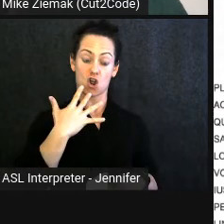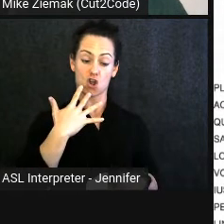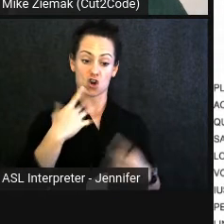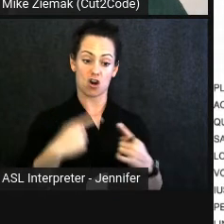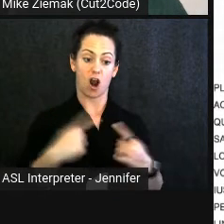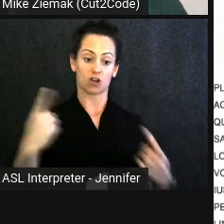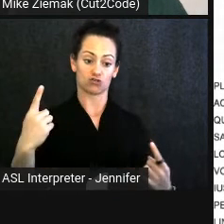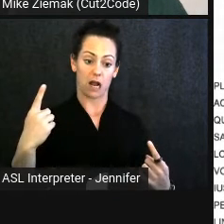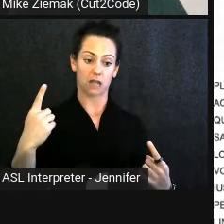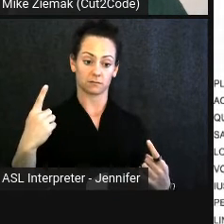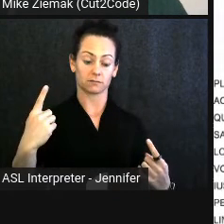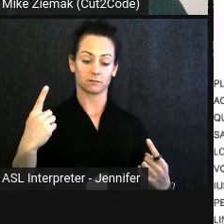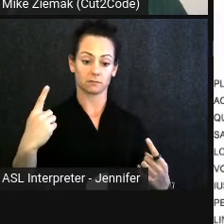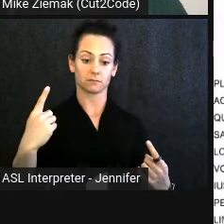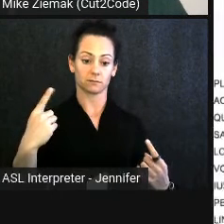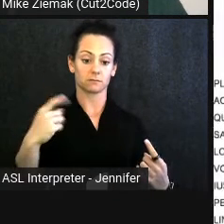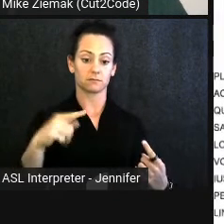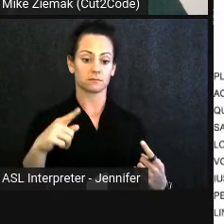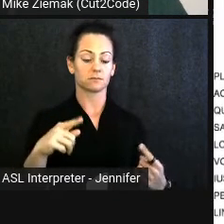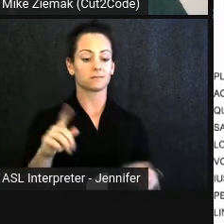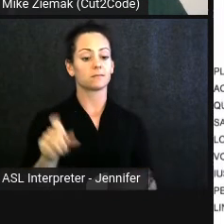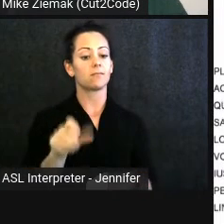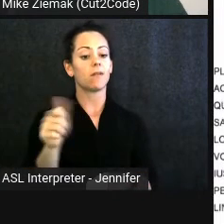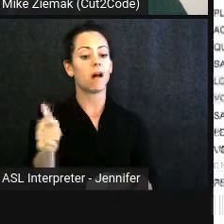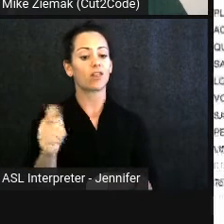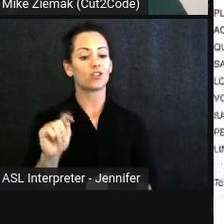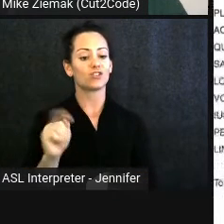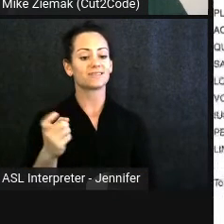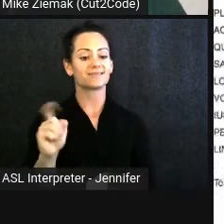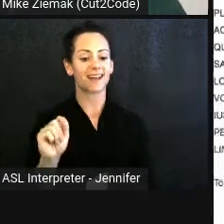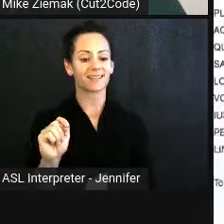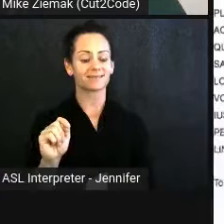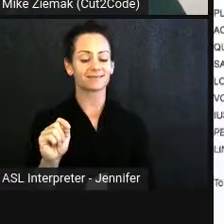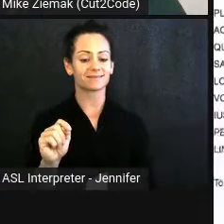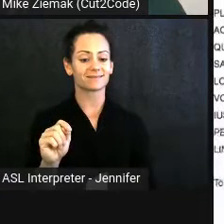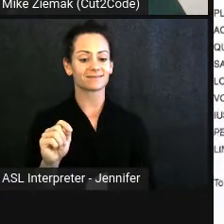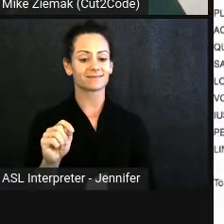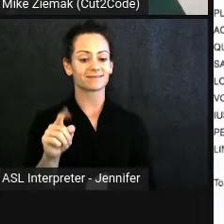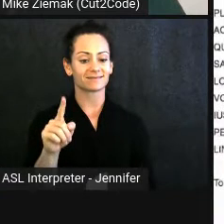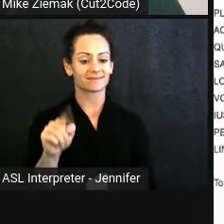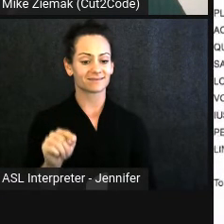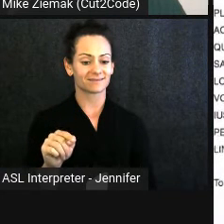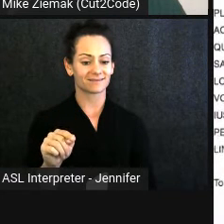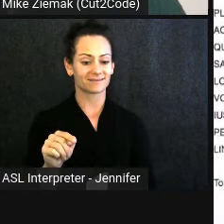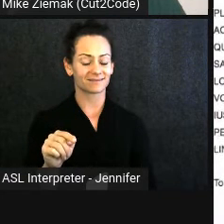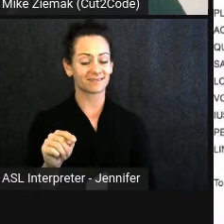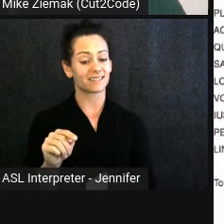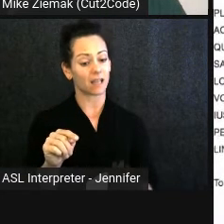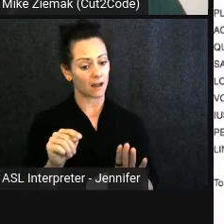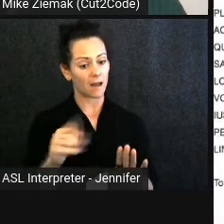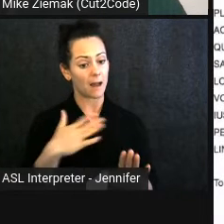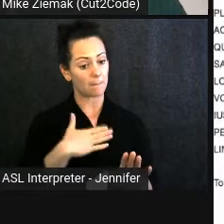Now, for the upper case text, well, not only that it's particularly annoying in my opinion at least,